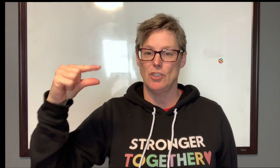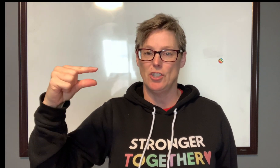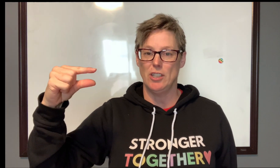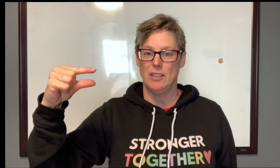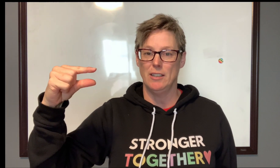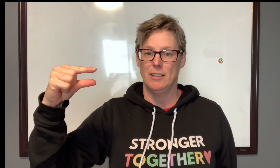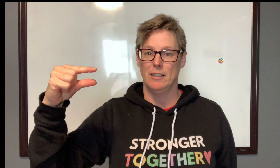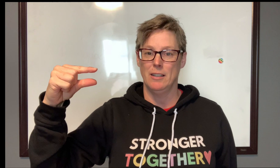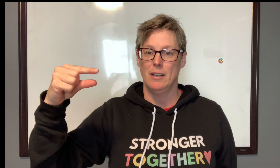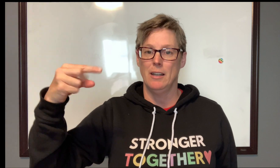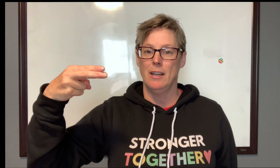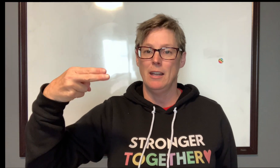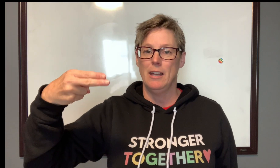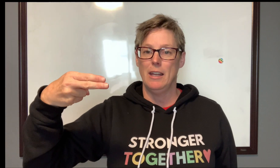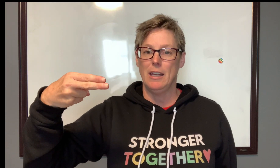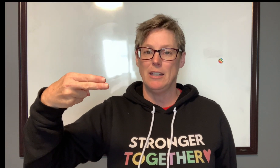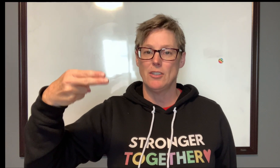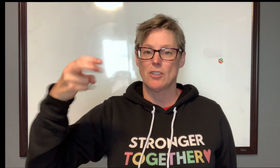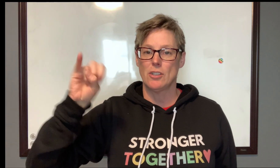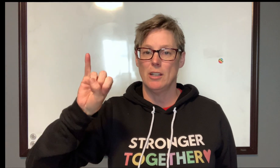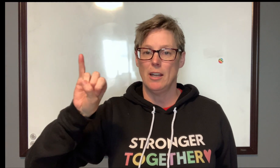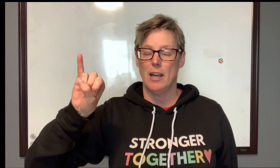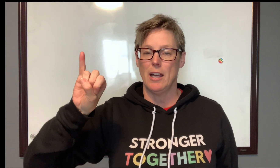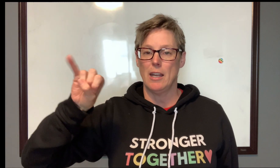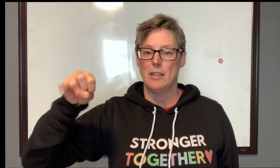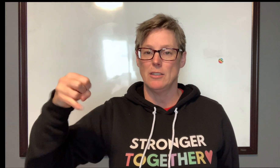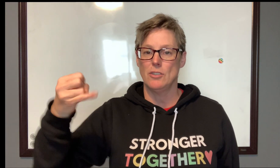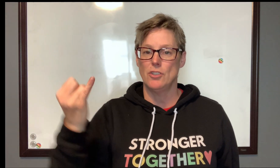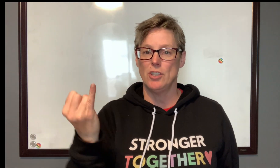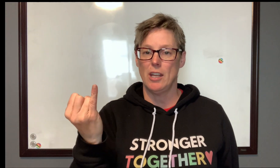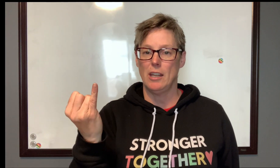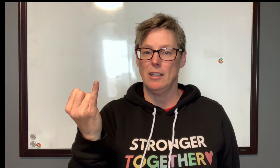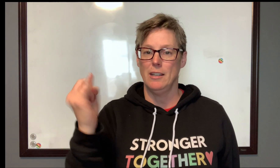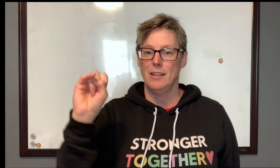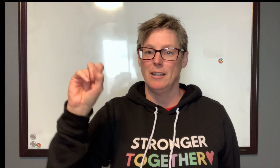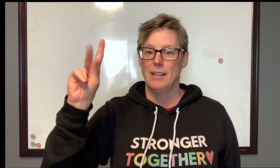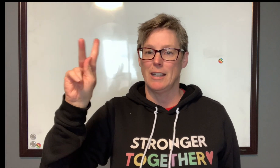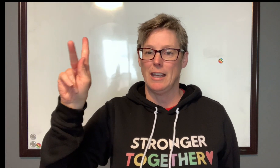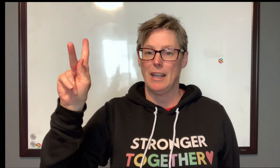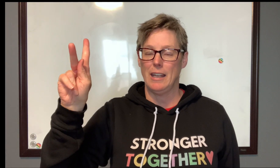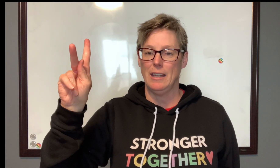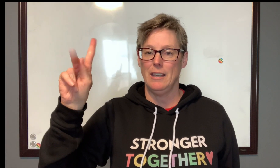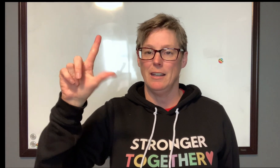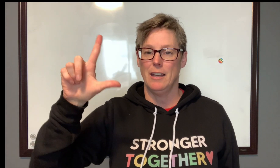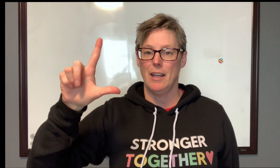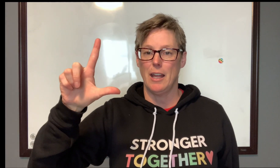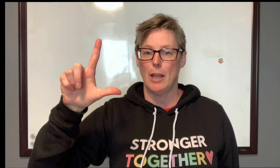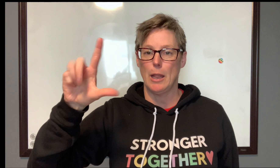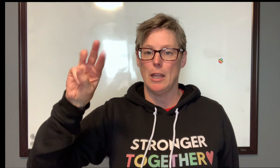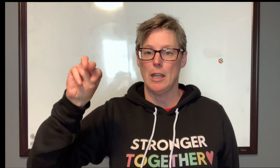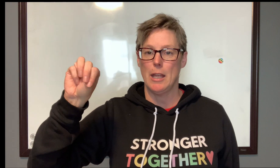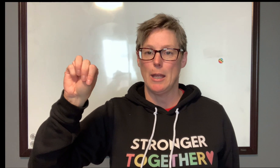g h i